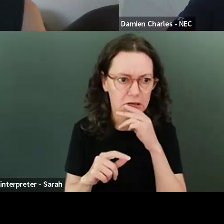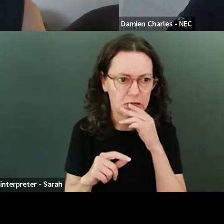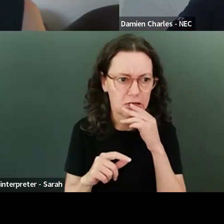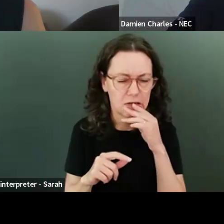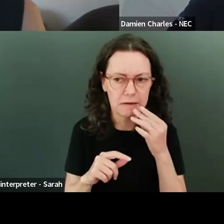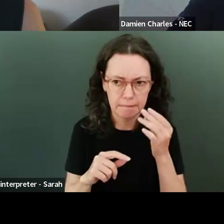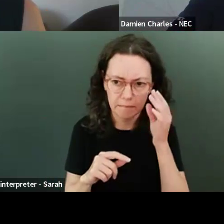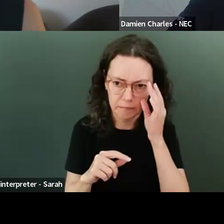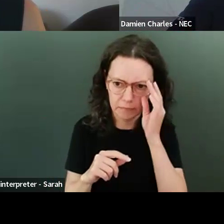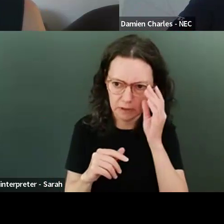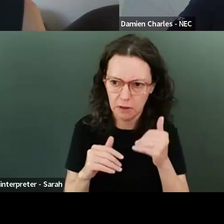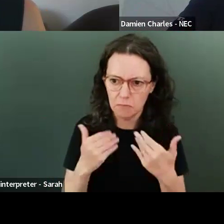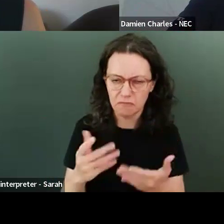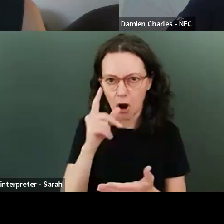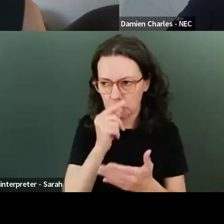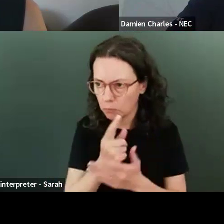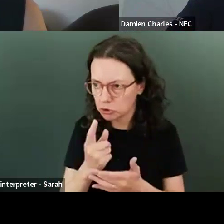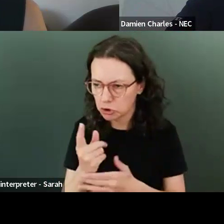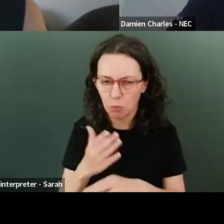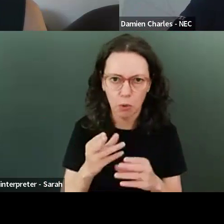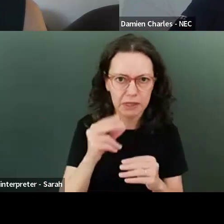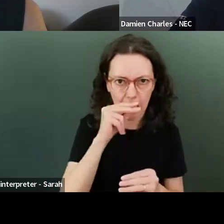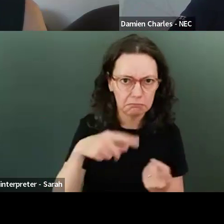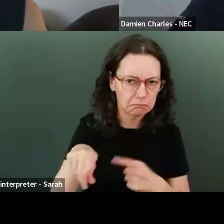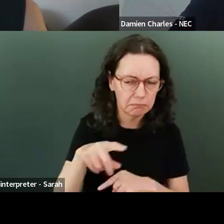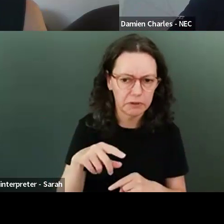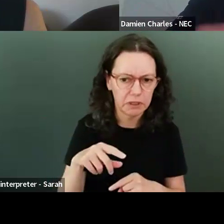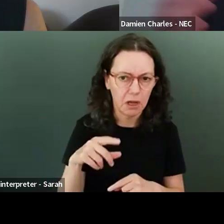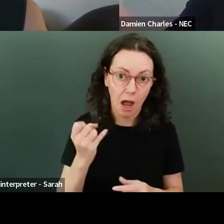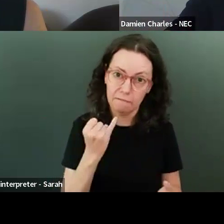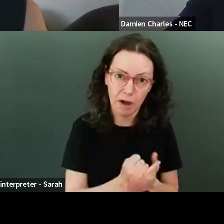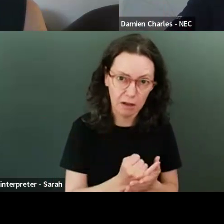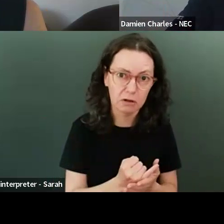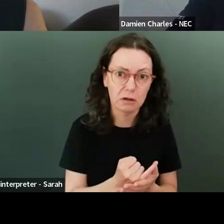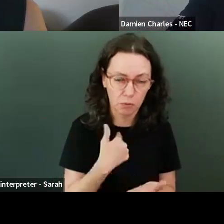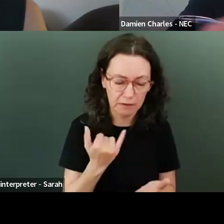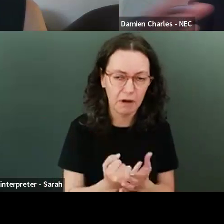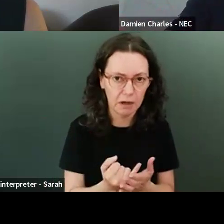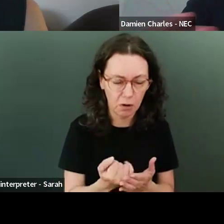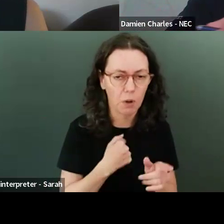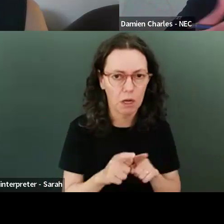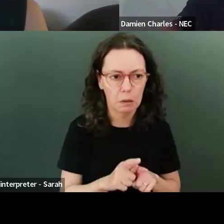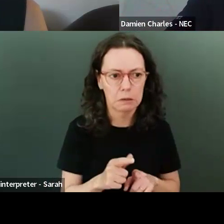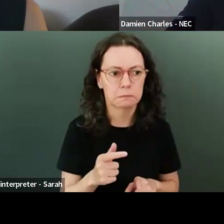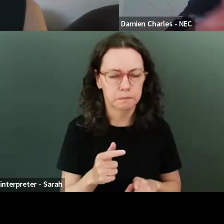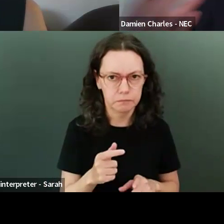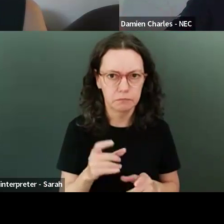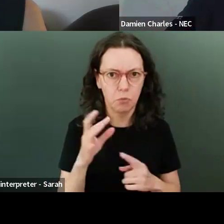opportunities and working with young people and you know and and you know we've had failures and we've learned from those failures and I think it's